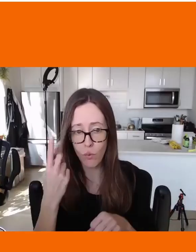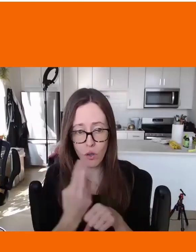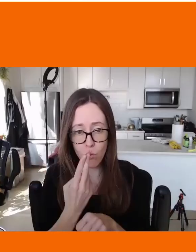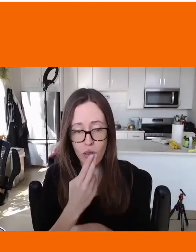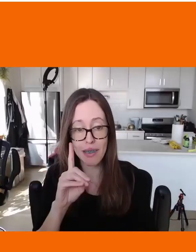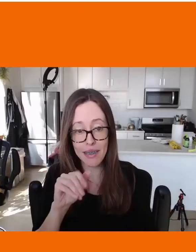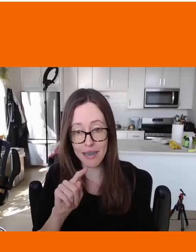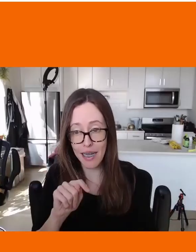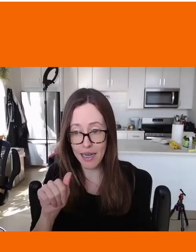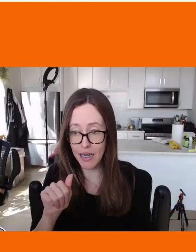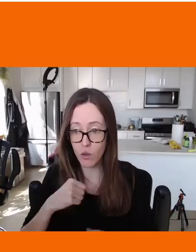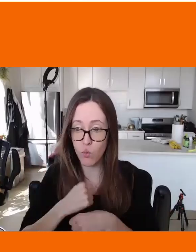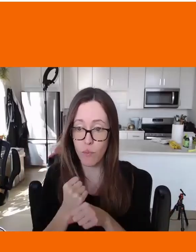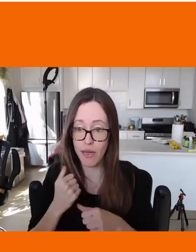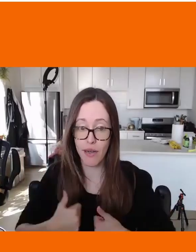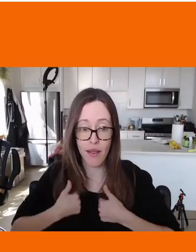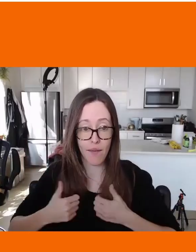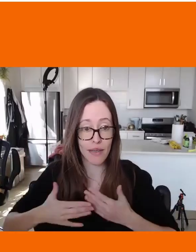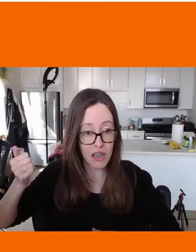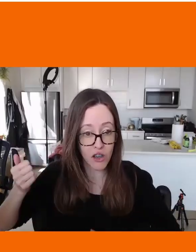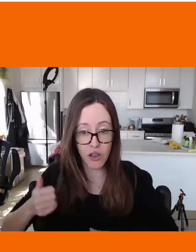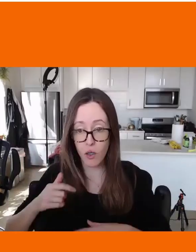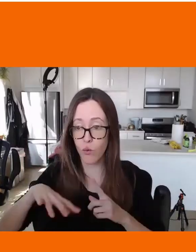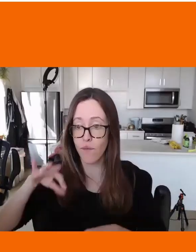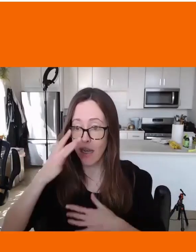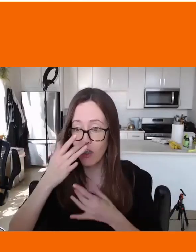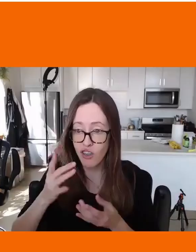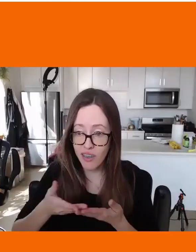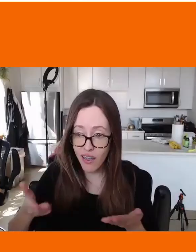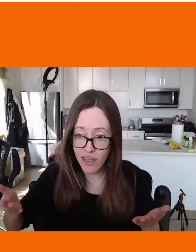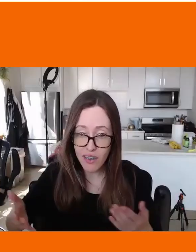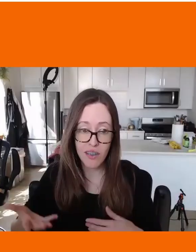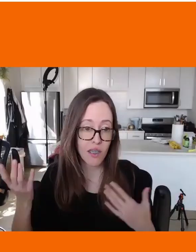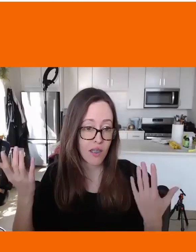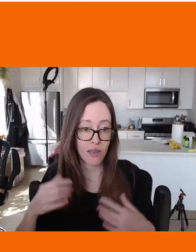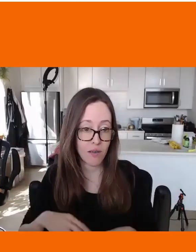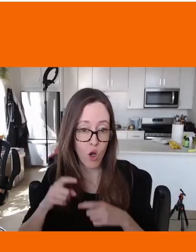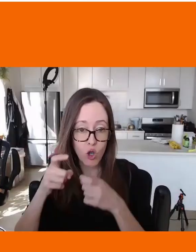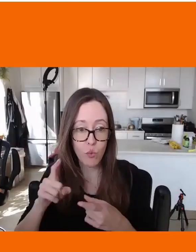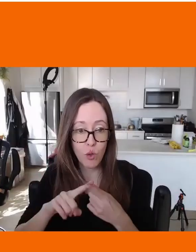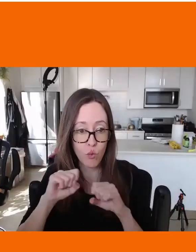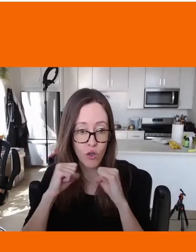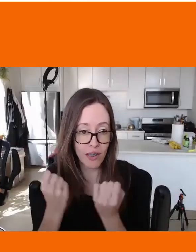With my data work, the goal is always the same. Use software engineering and data engineering to save time, surface new information,